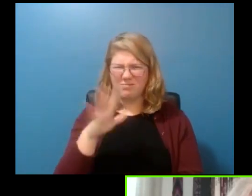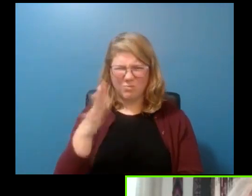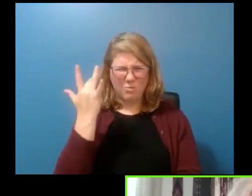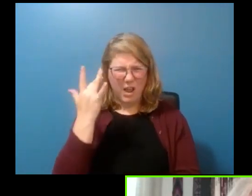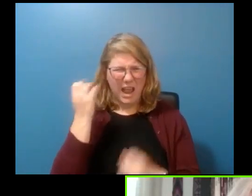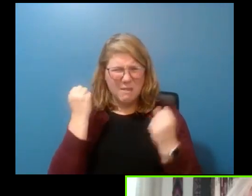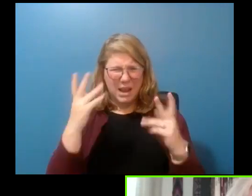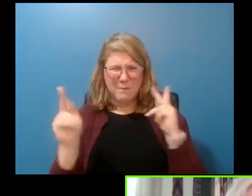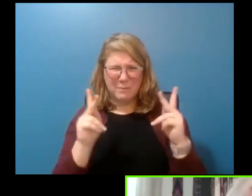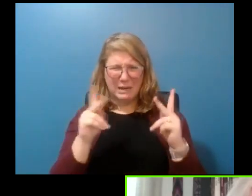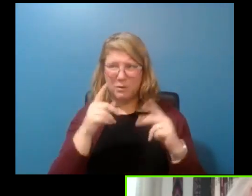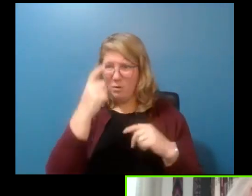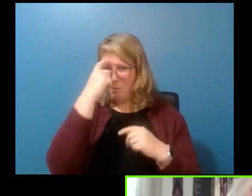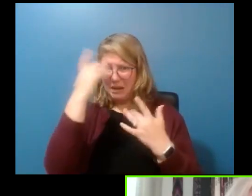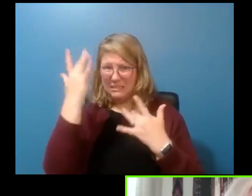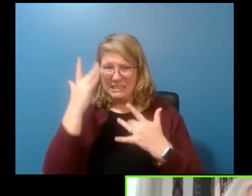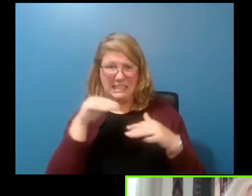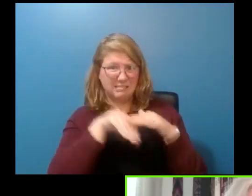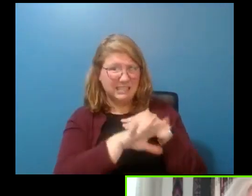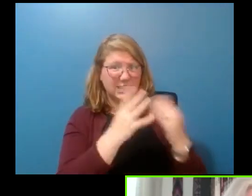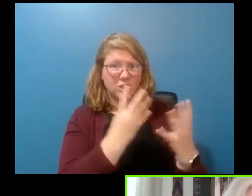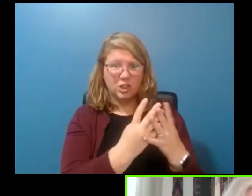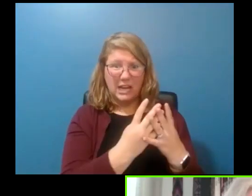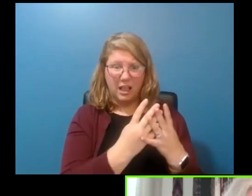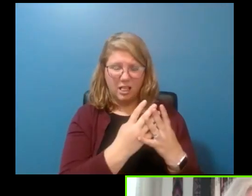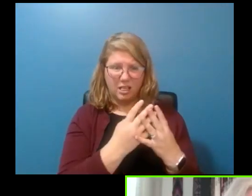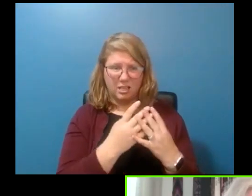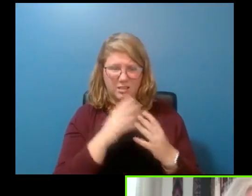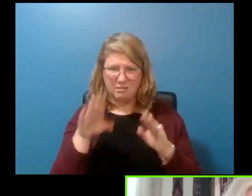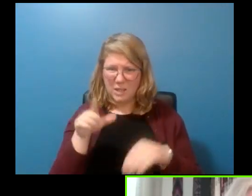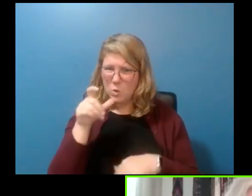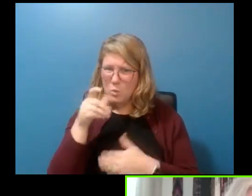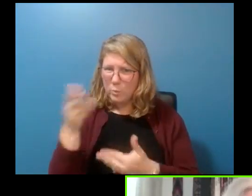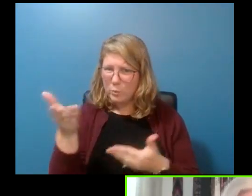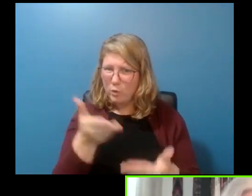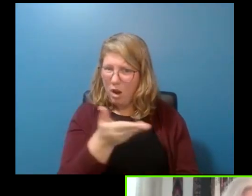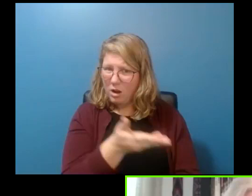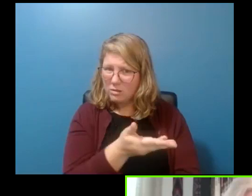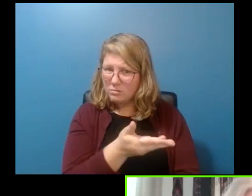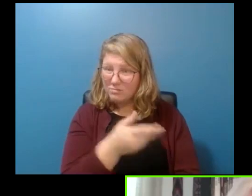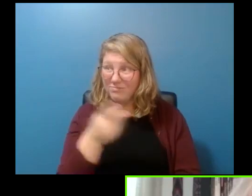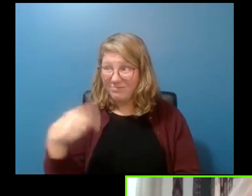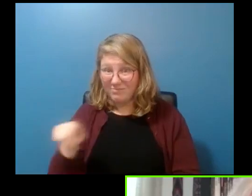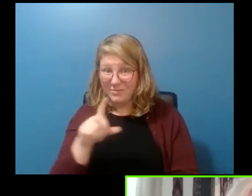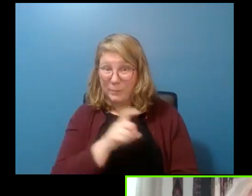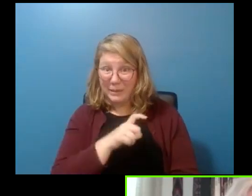changing is one ever the descriptive phrases I would use for that opportunity.